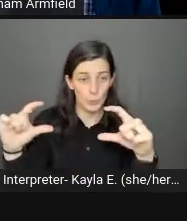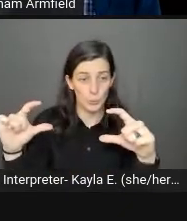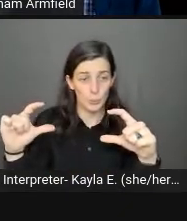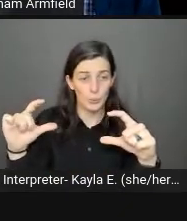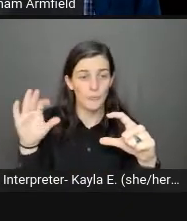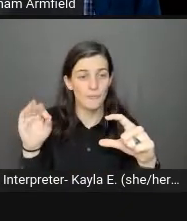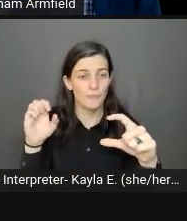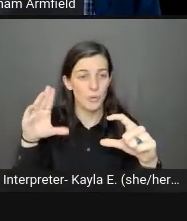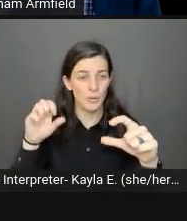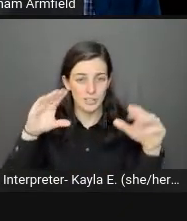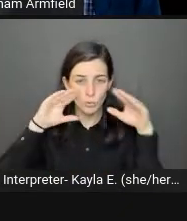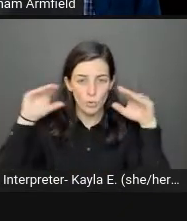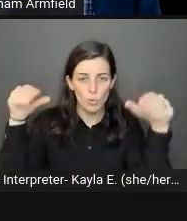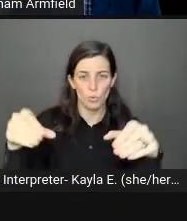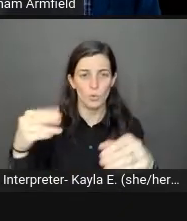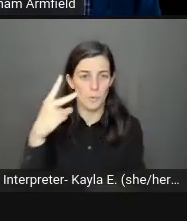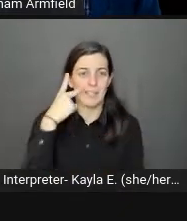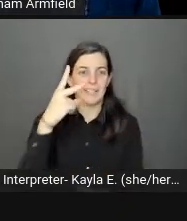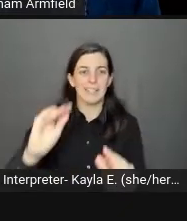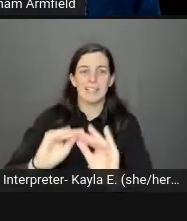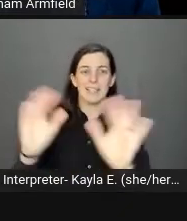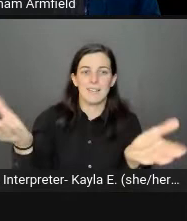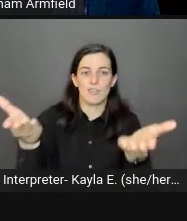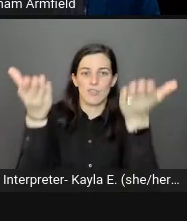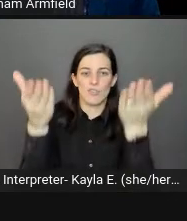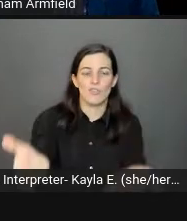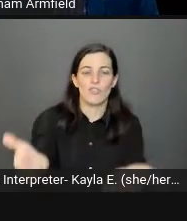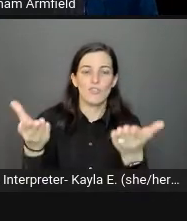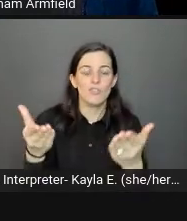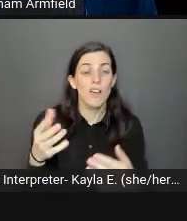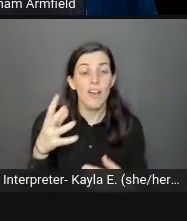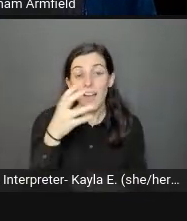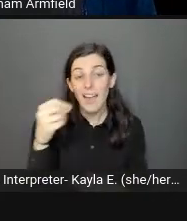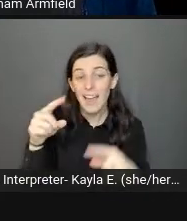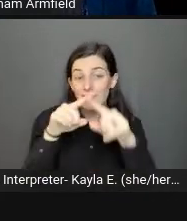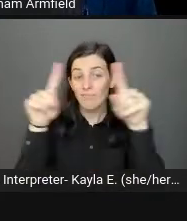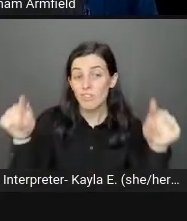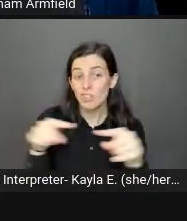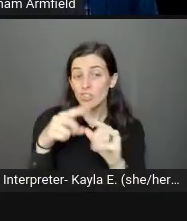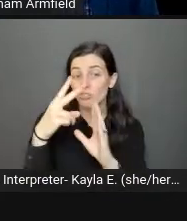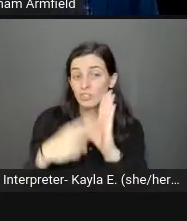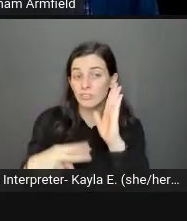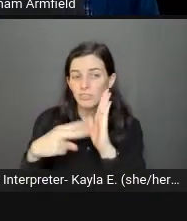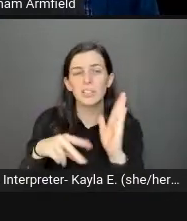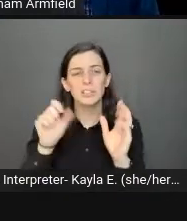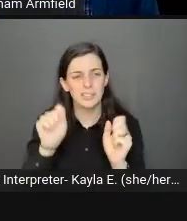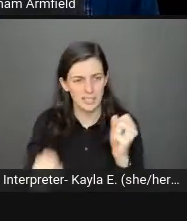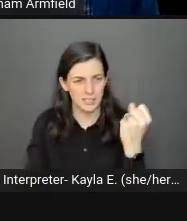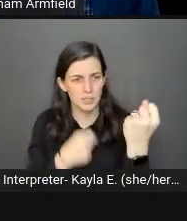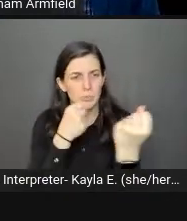and action number there, any problems and screen readers all support, summary and details now.